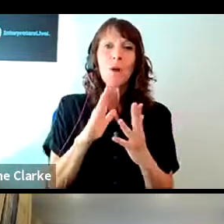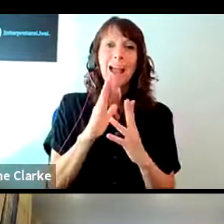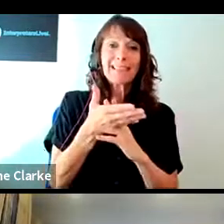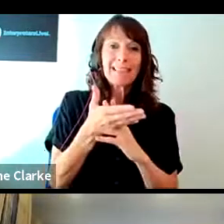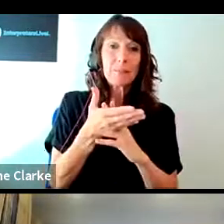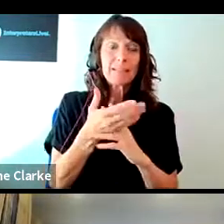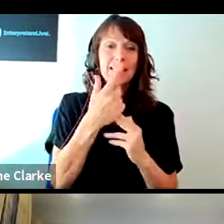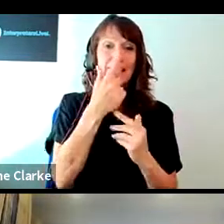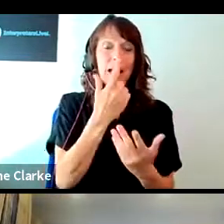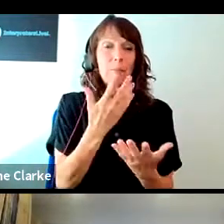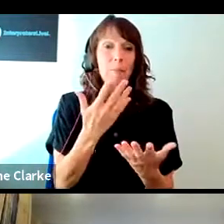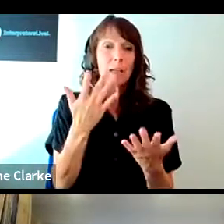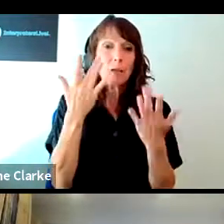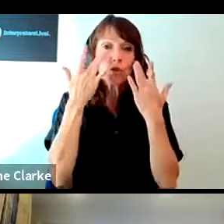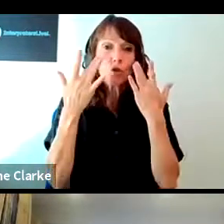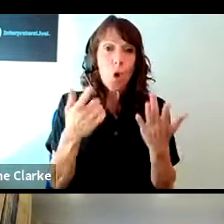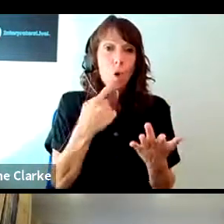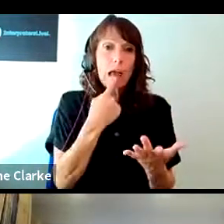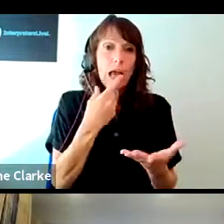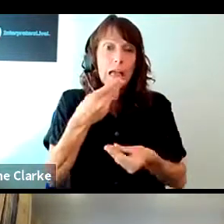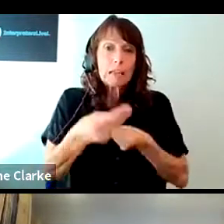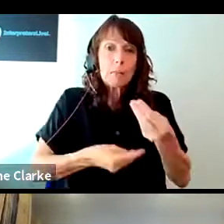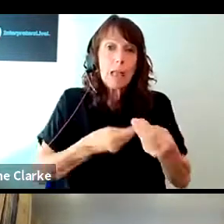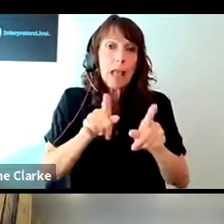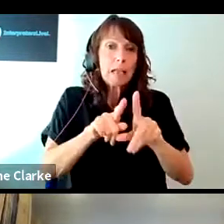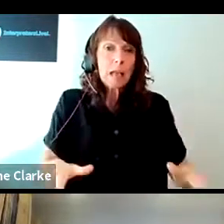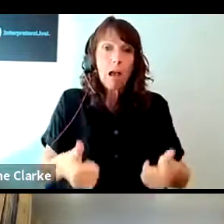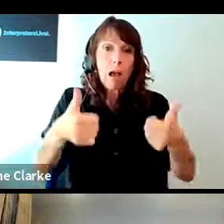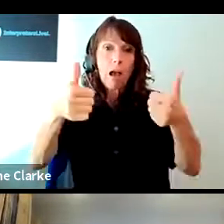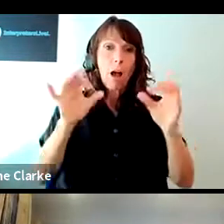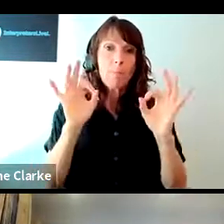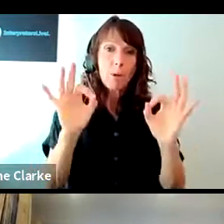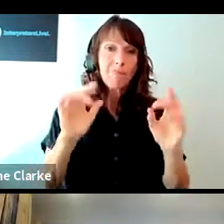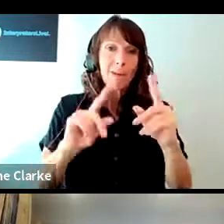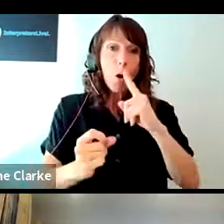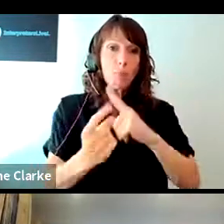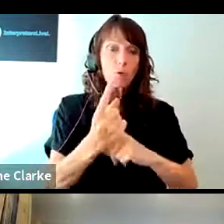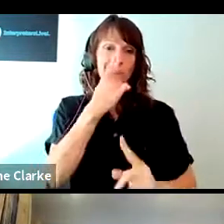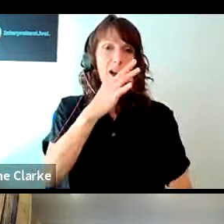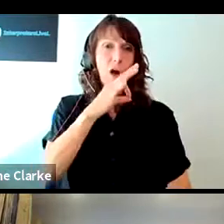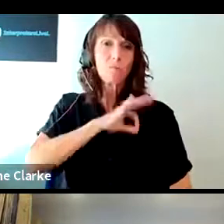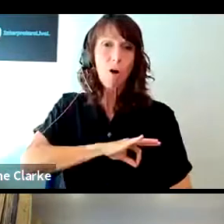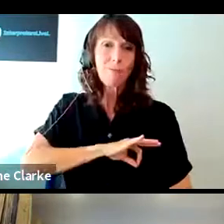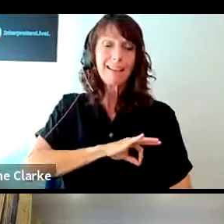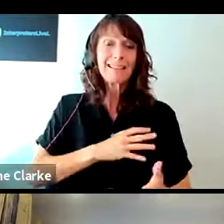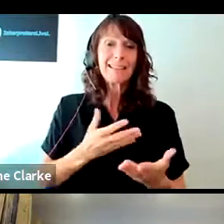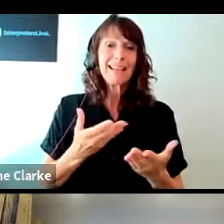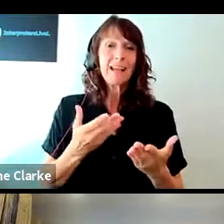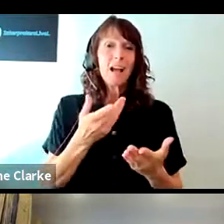framed as an opportunity for businesses? But that rough disappointing, it sounds they're not being effective.